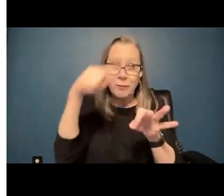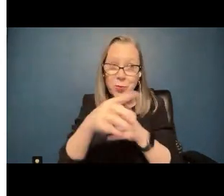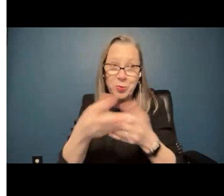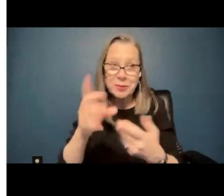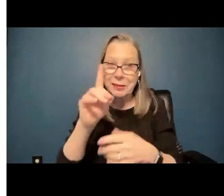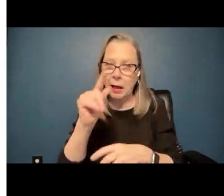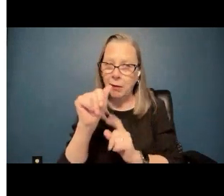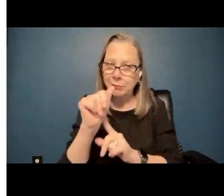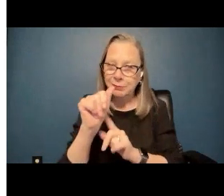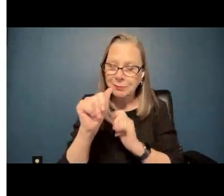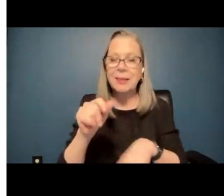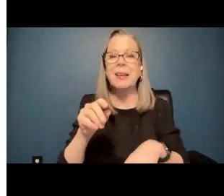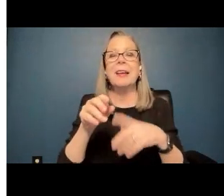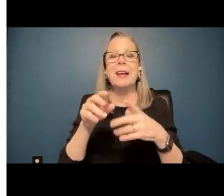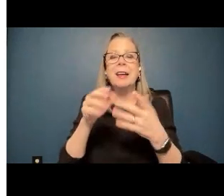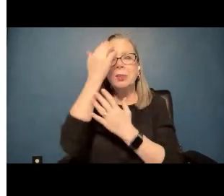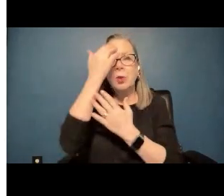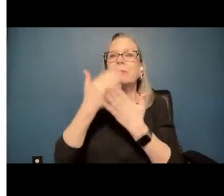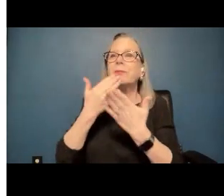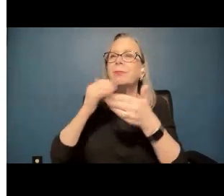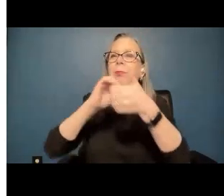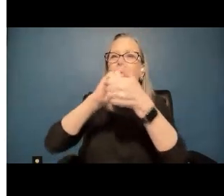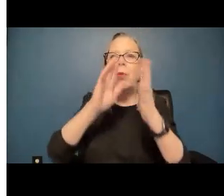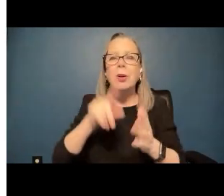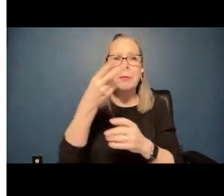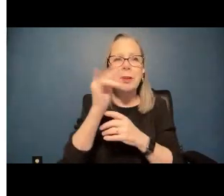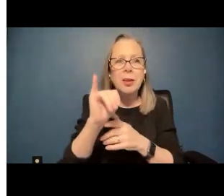We want to acknowledge and thank our partners at PHI, Steven, Jessica,